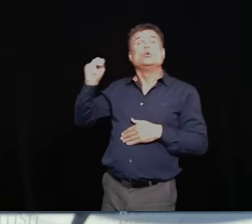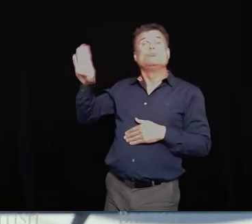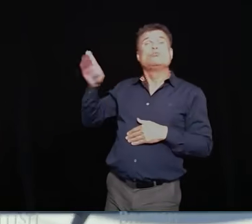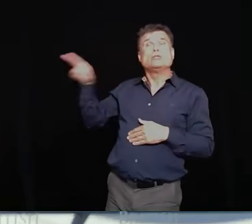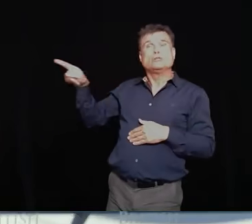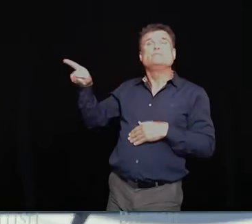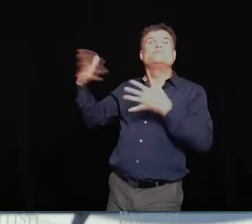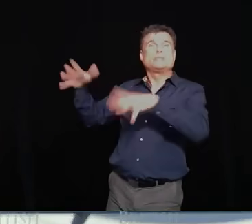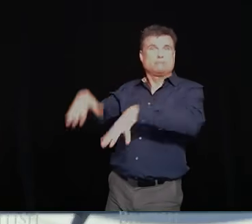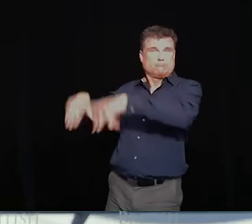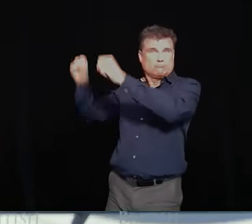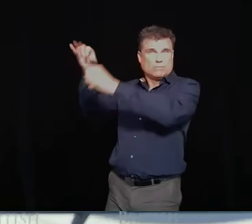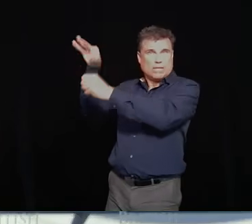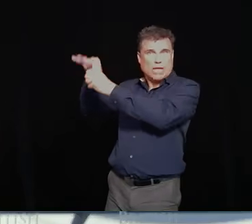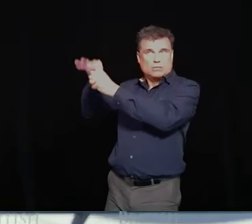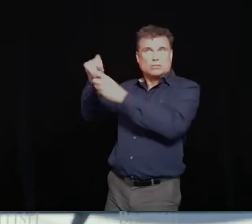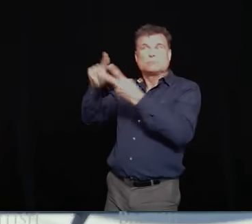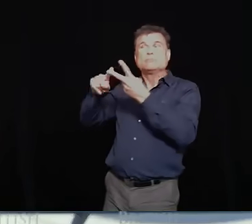absolutely we need that 2 m.